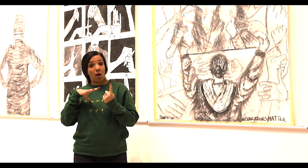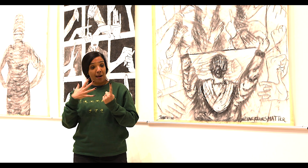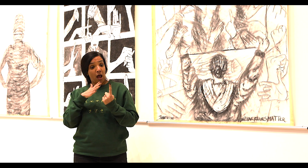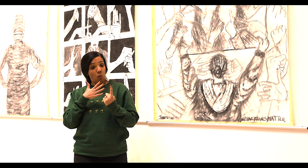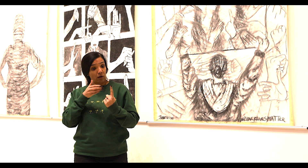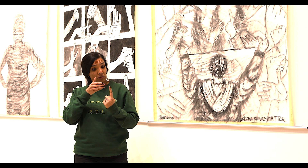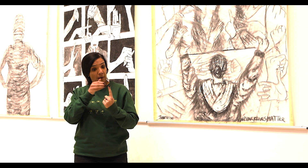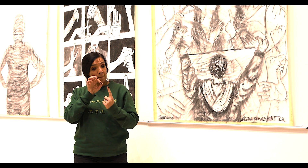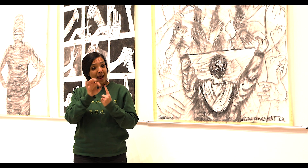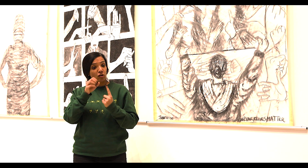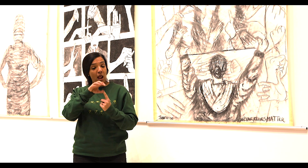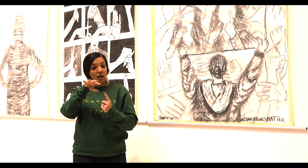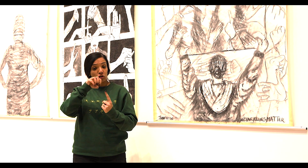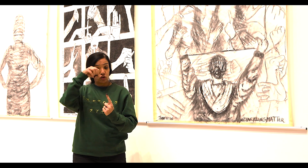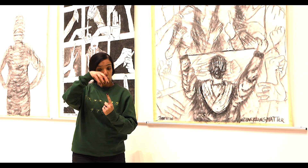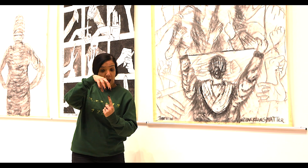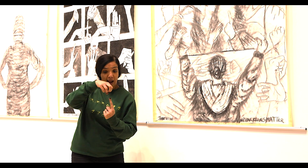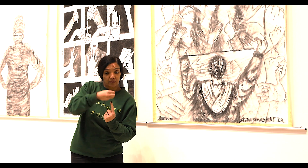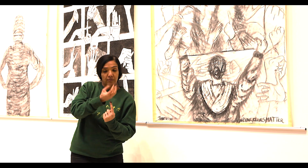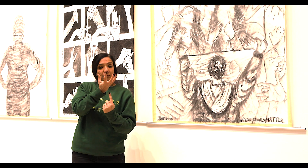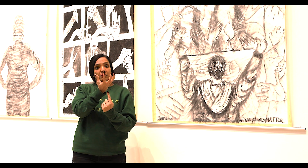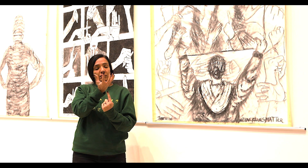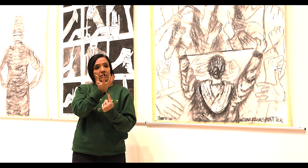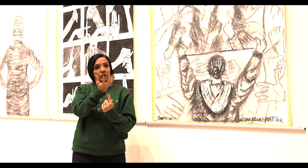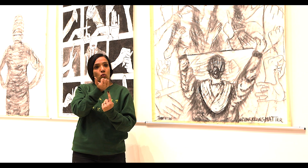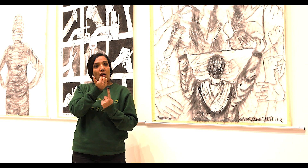So, "Matchlight" shines a light on that to recognize that.